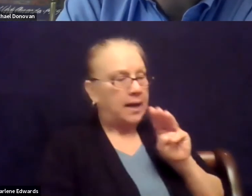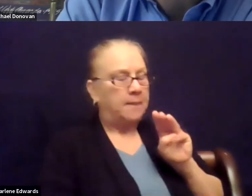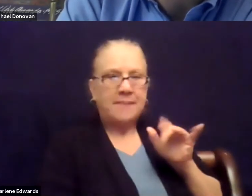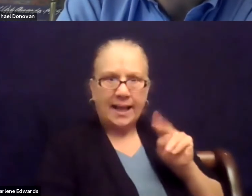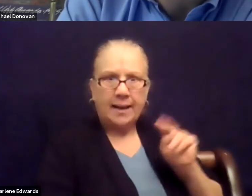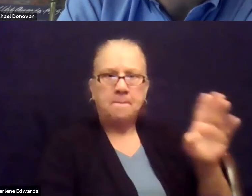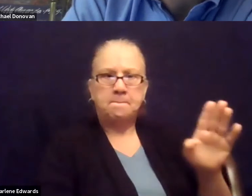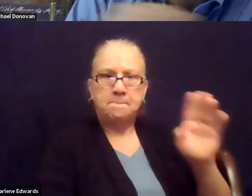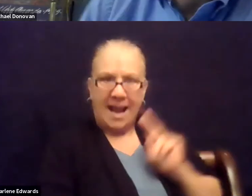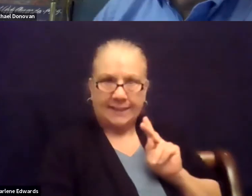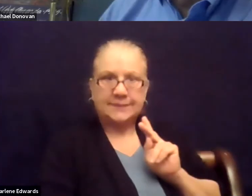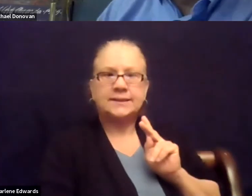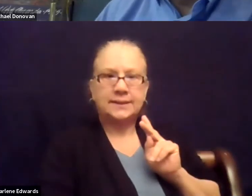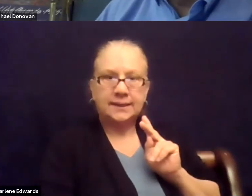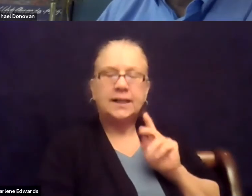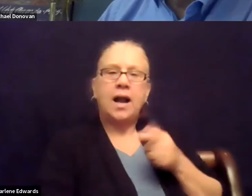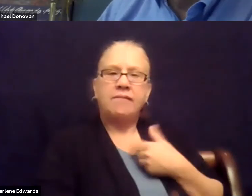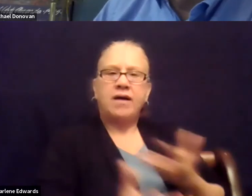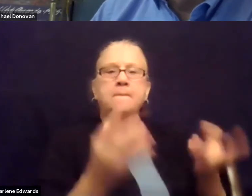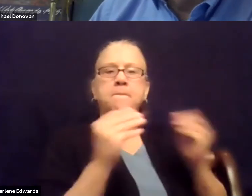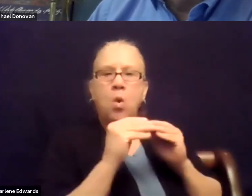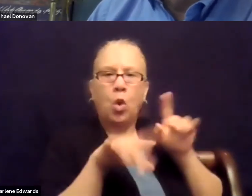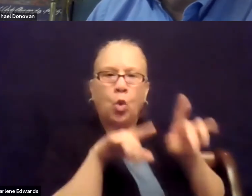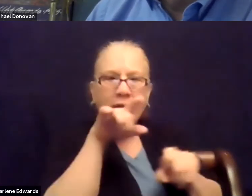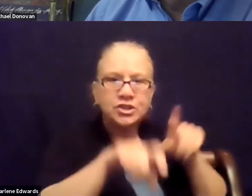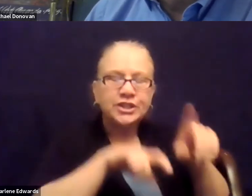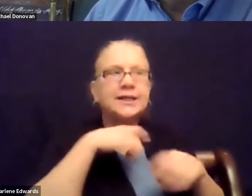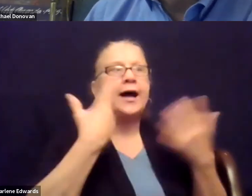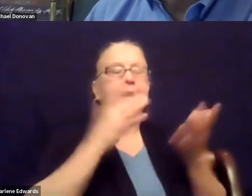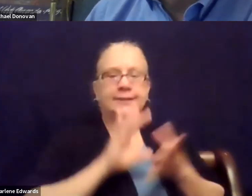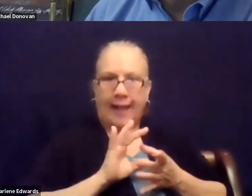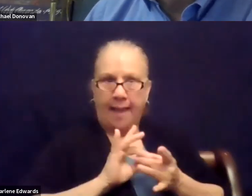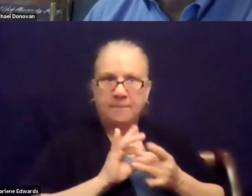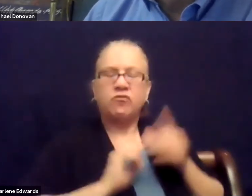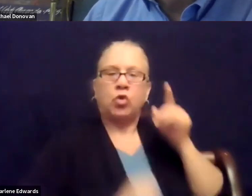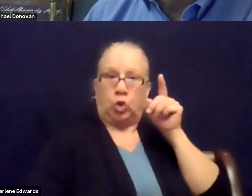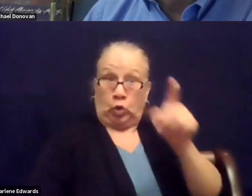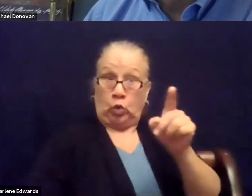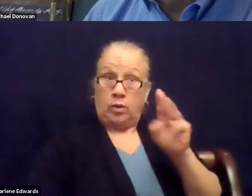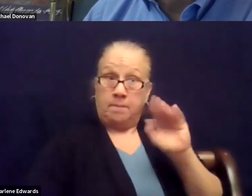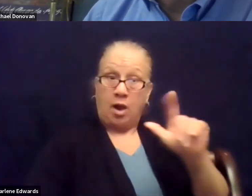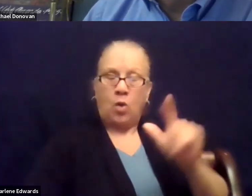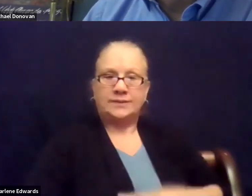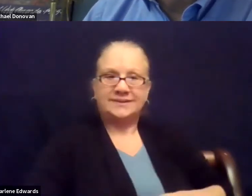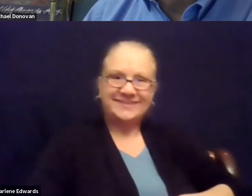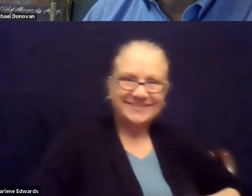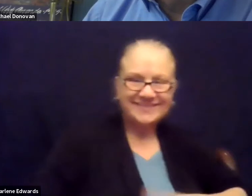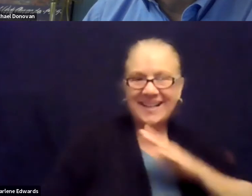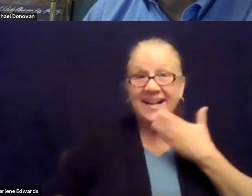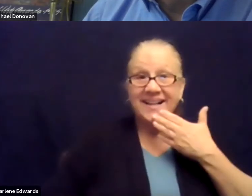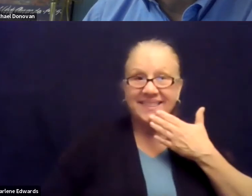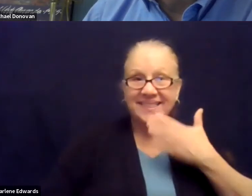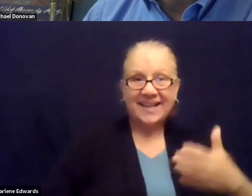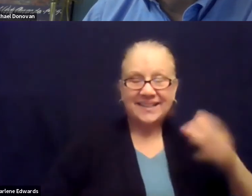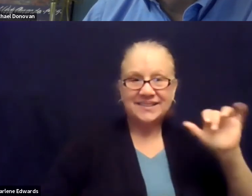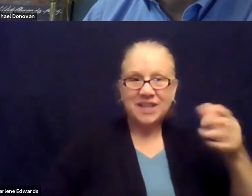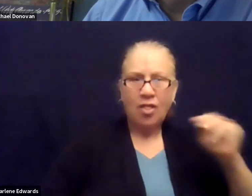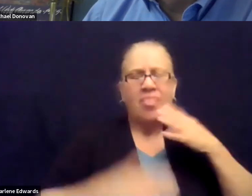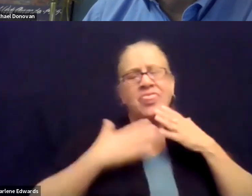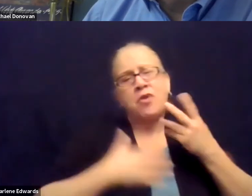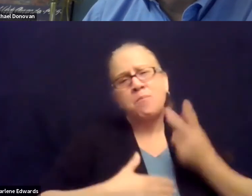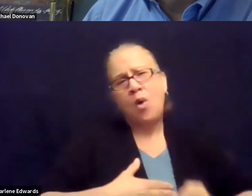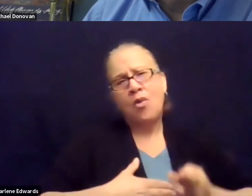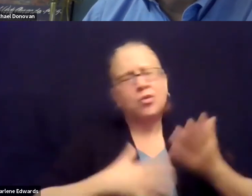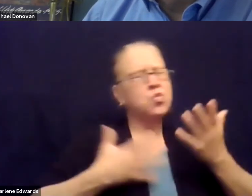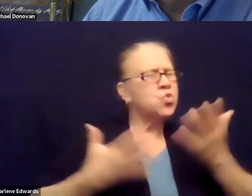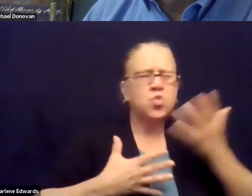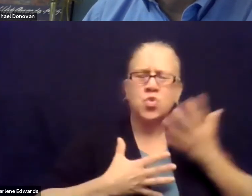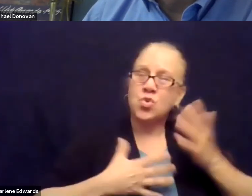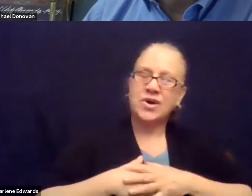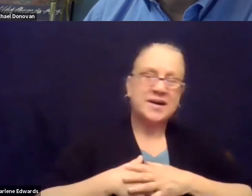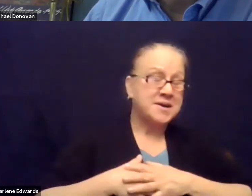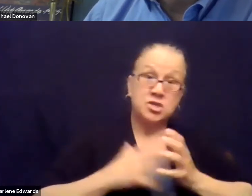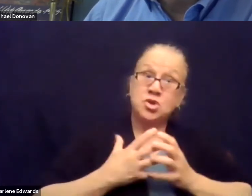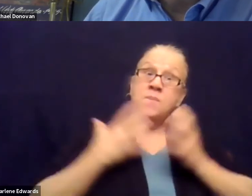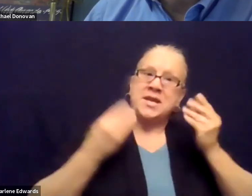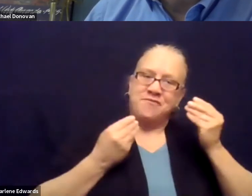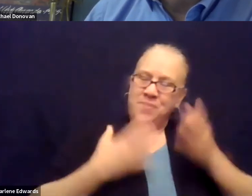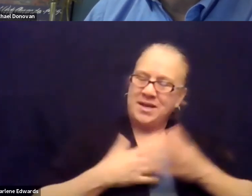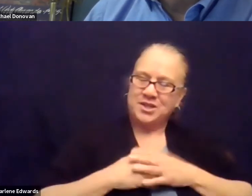Thank you, Sharon, thank you both, so much. There's so much information in there. MindsEye, I